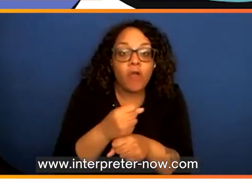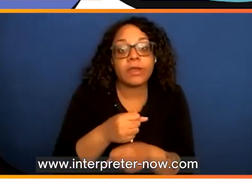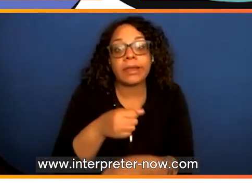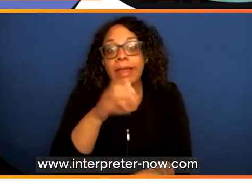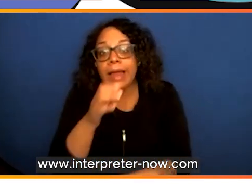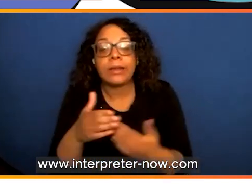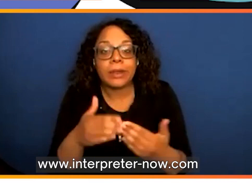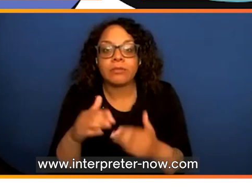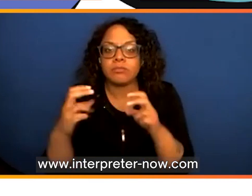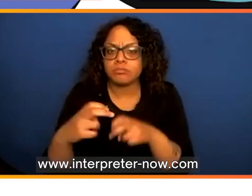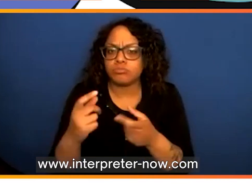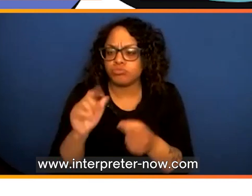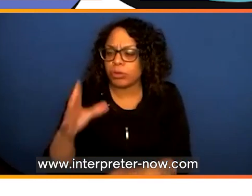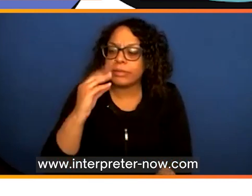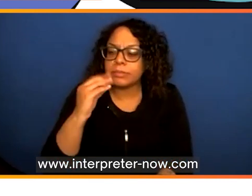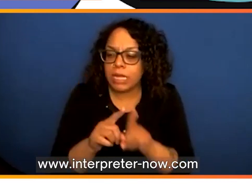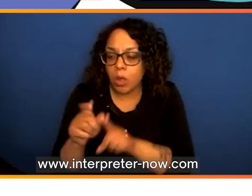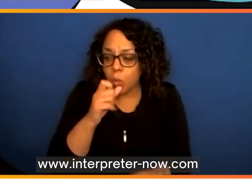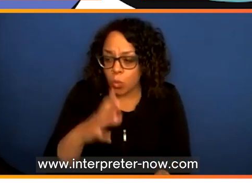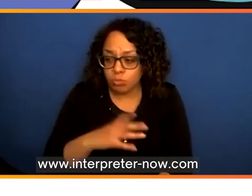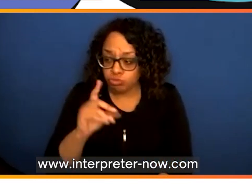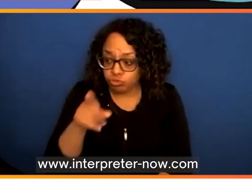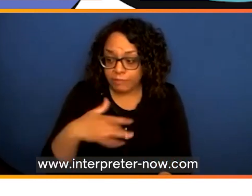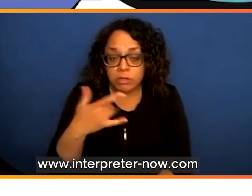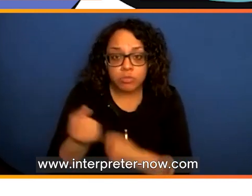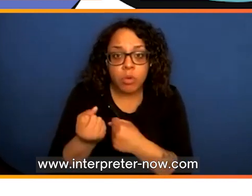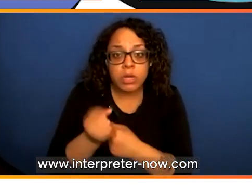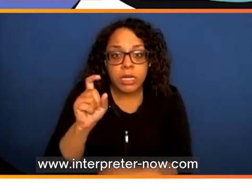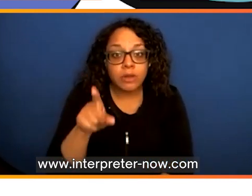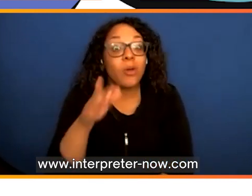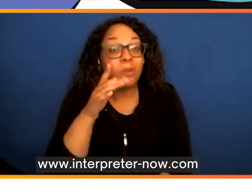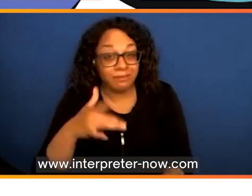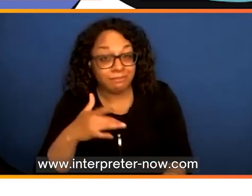you hear that coming from someone you know, or love, your family, your wife, your spouse,